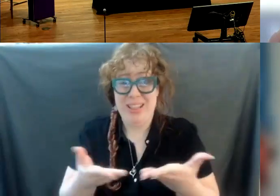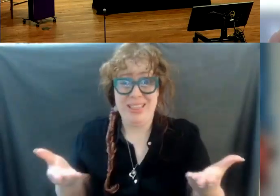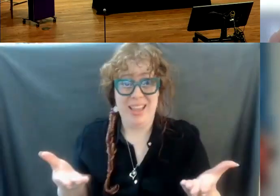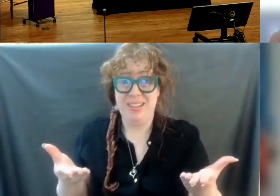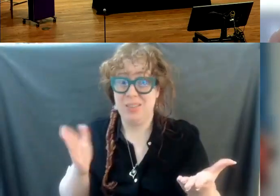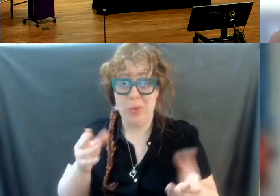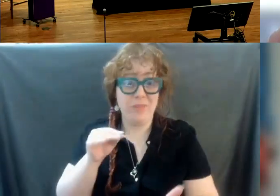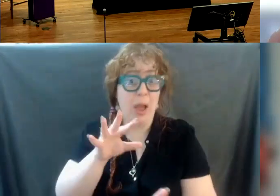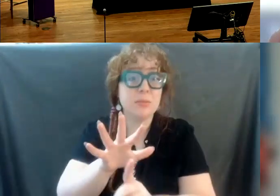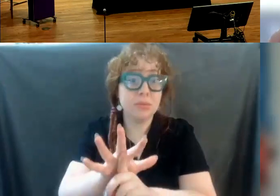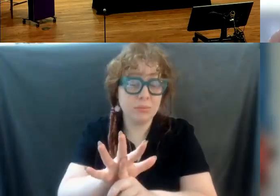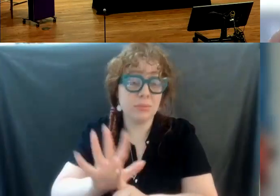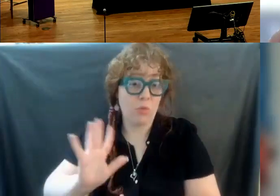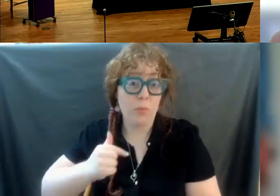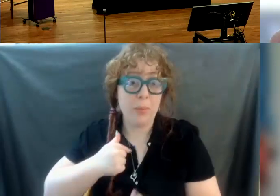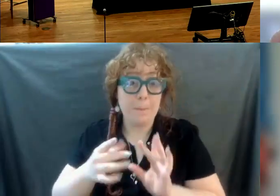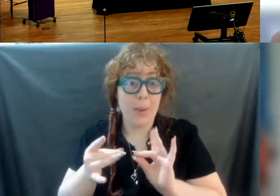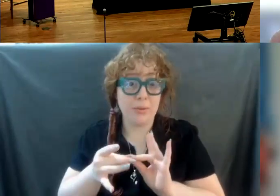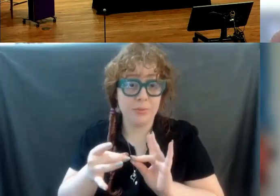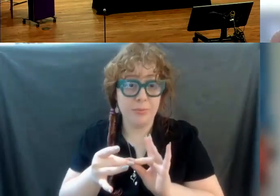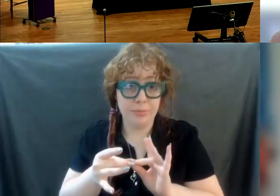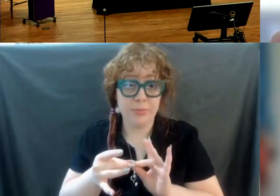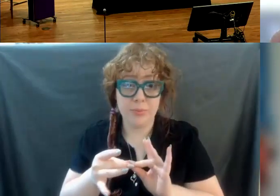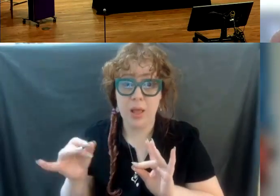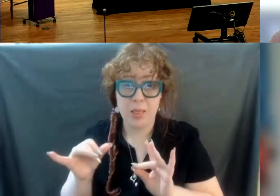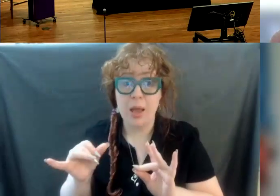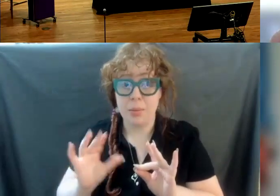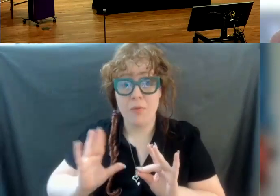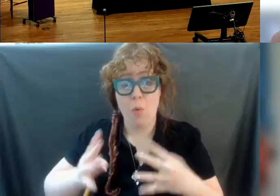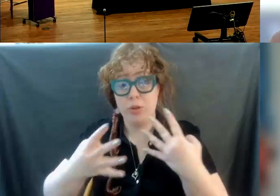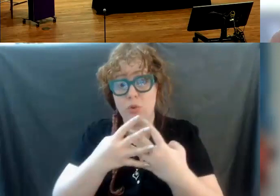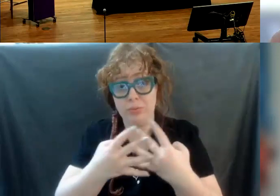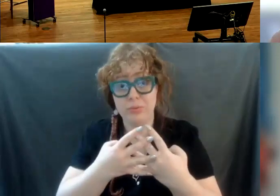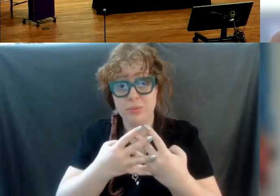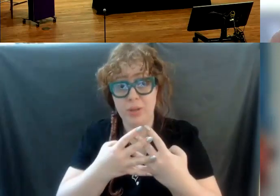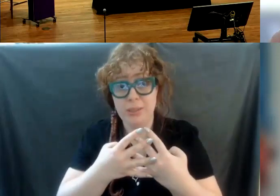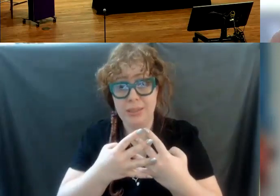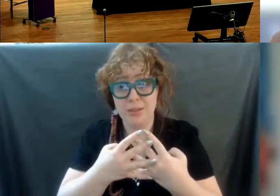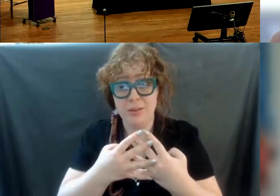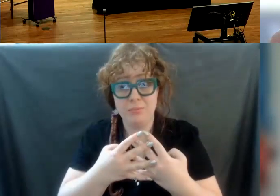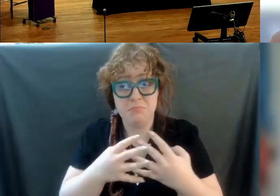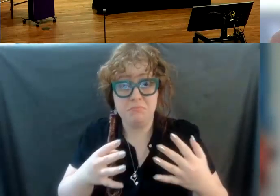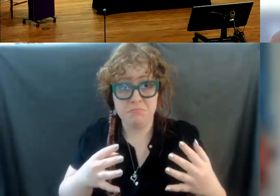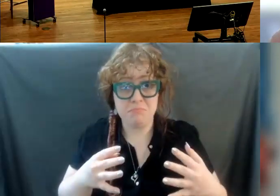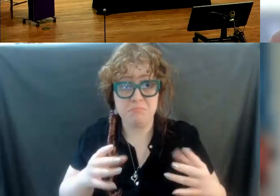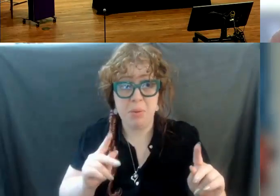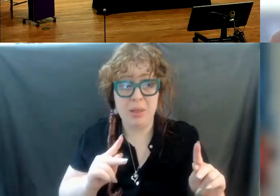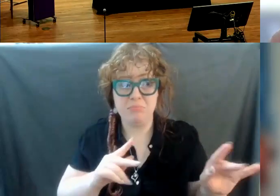we're talking about a coming from the carceral setting you have people coming from prison that’s not being rehabilitated properly